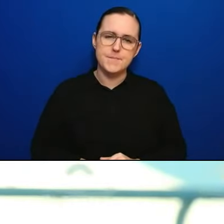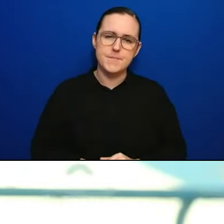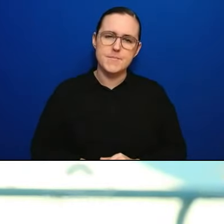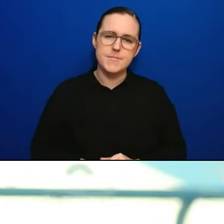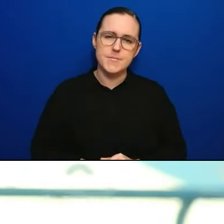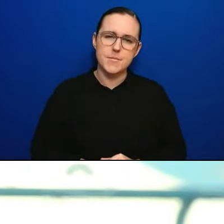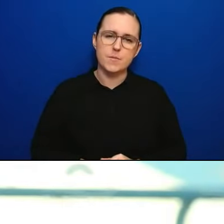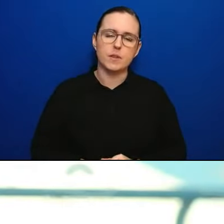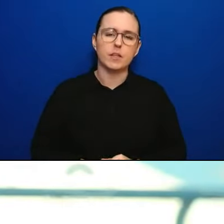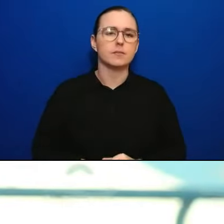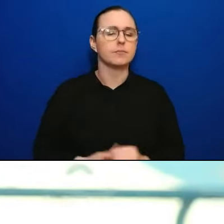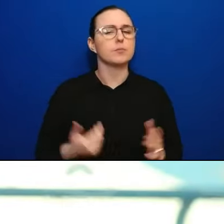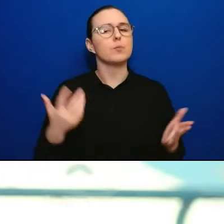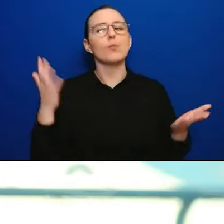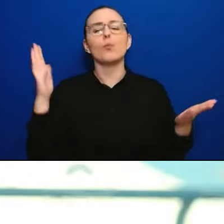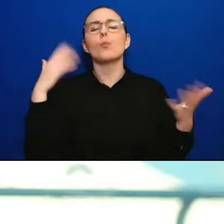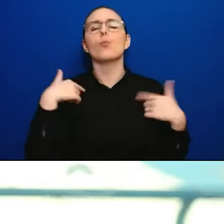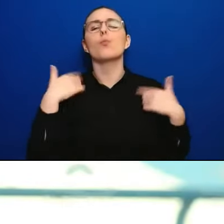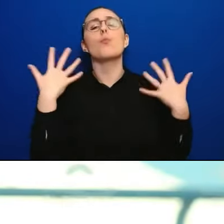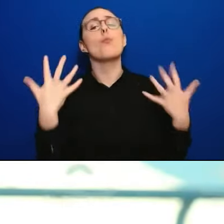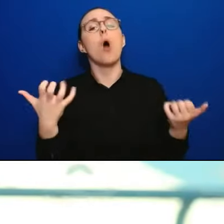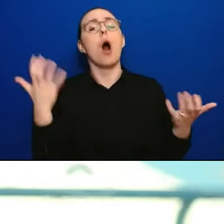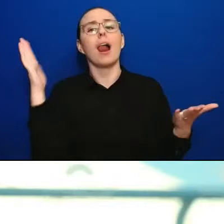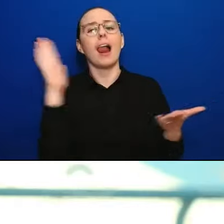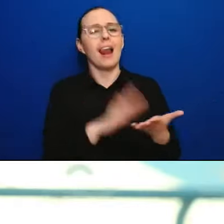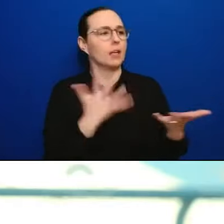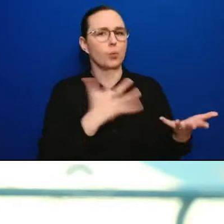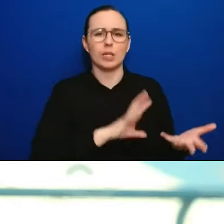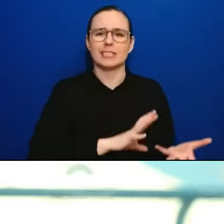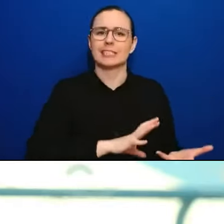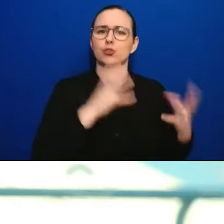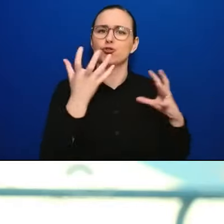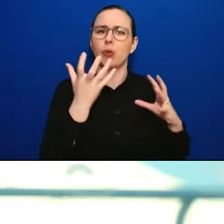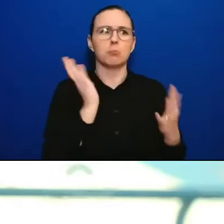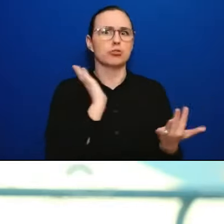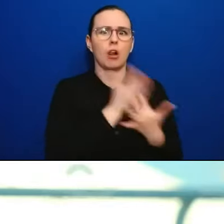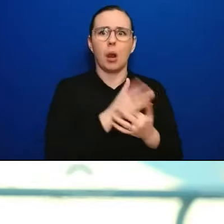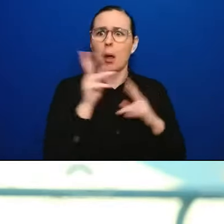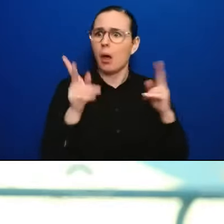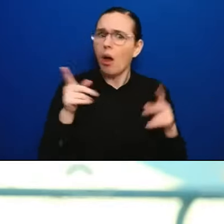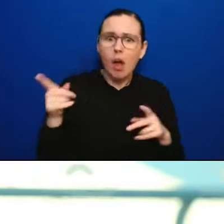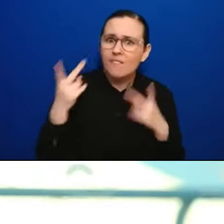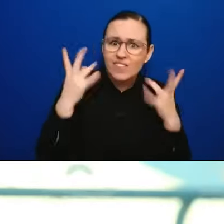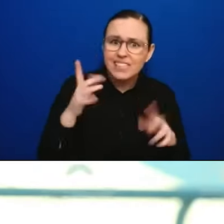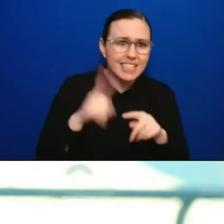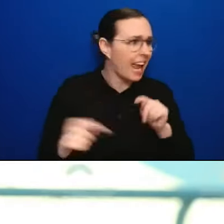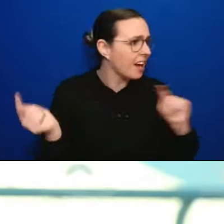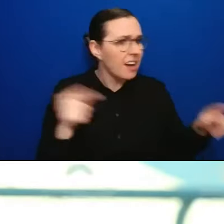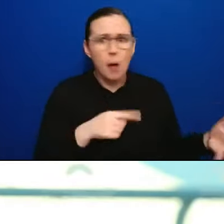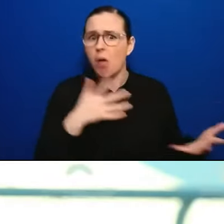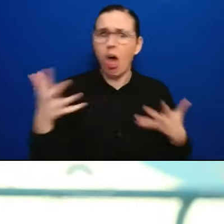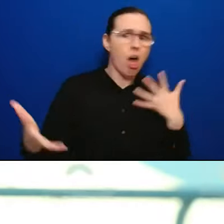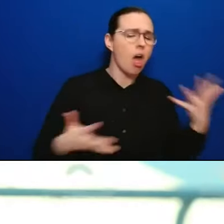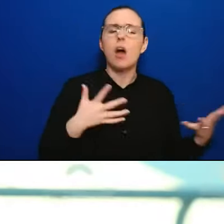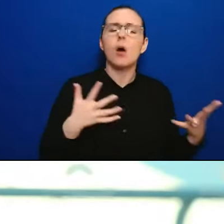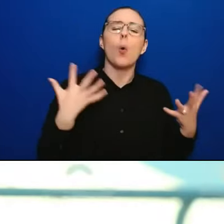community. But it is trying to find that disruption of peoples' life and